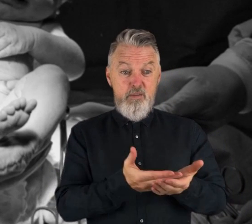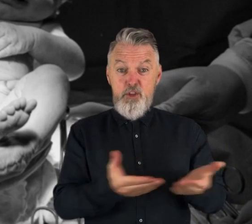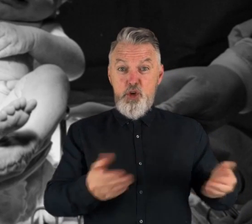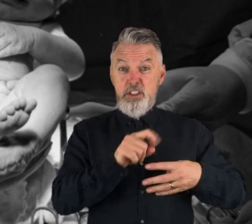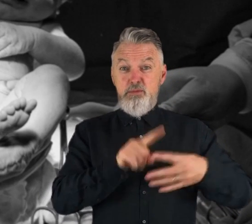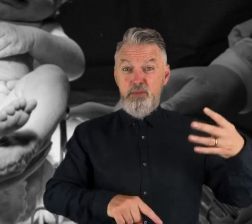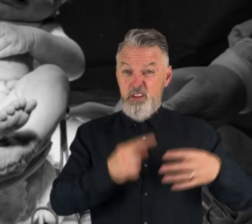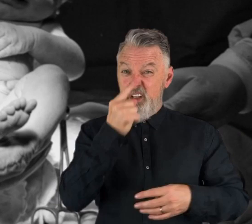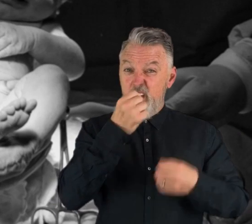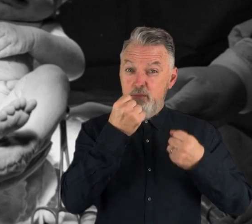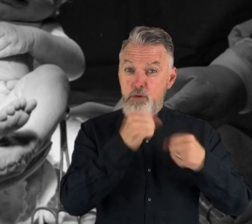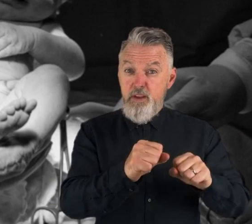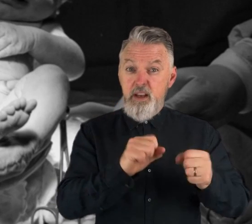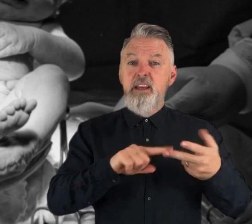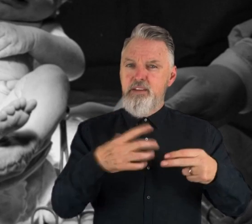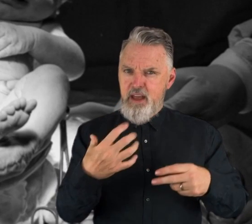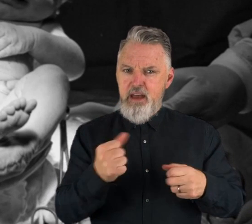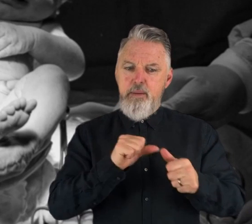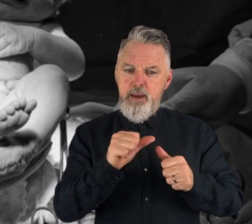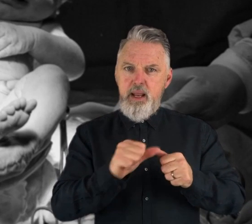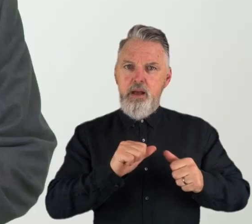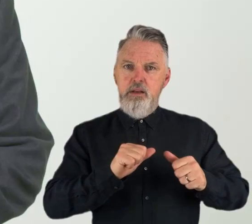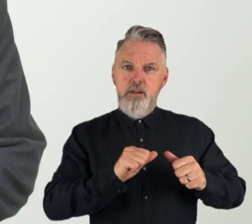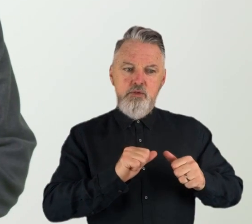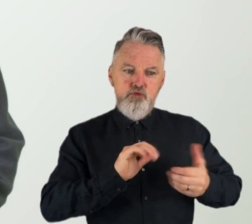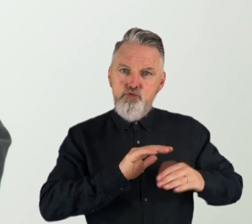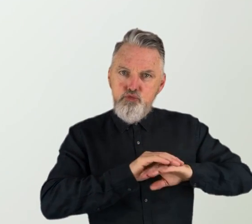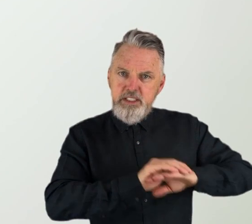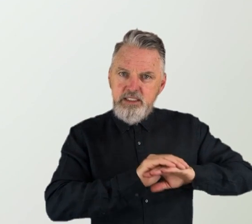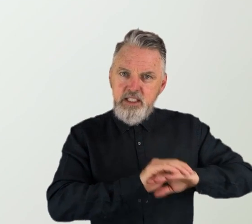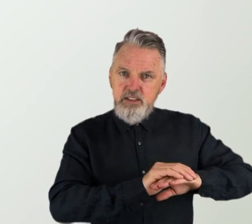could be prevented with better resuscitation. At ResusRight, our mission